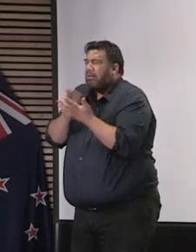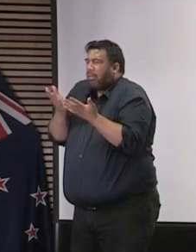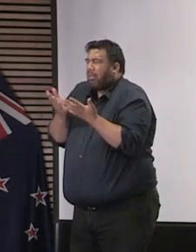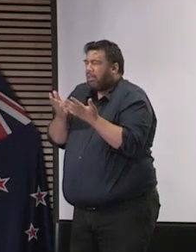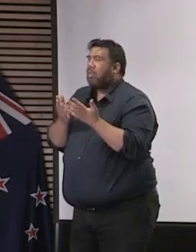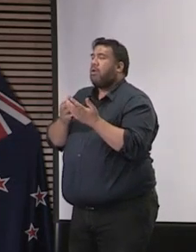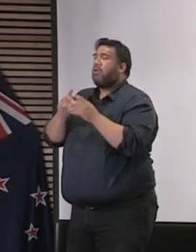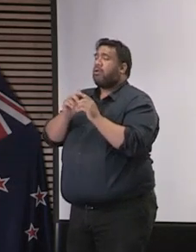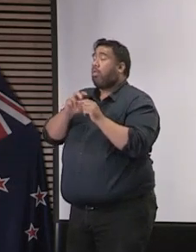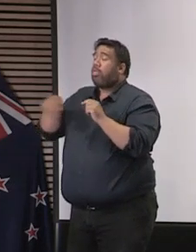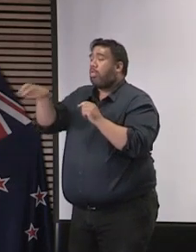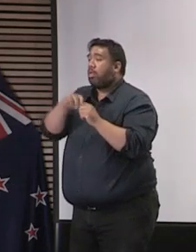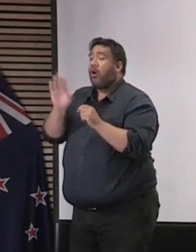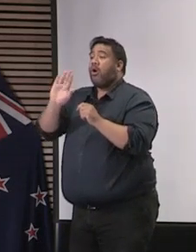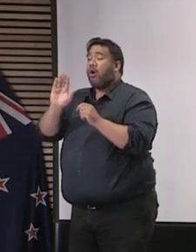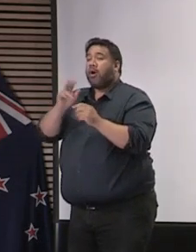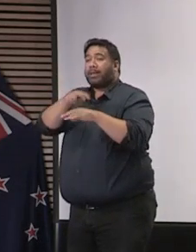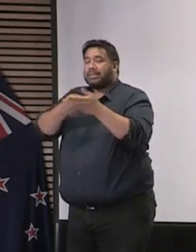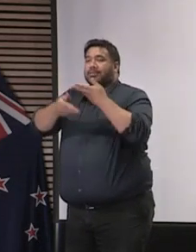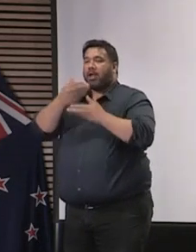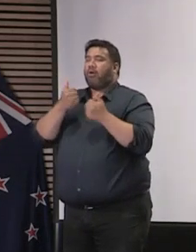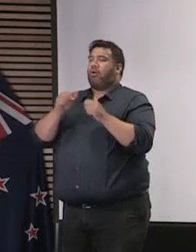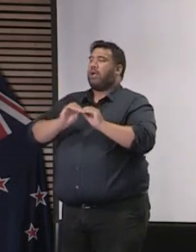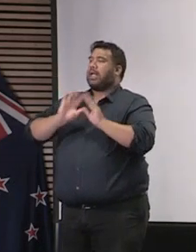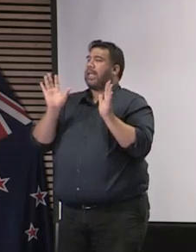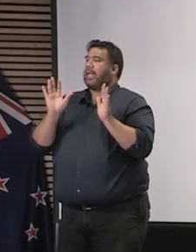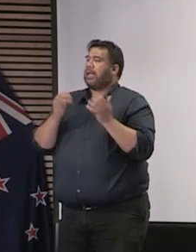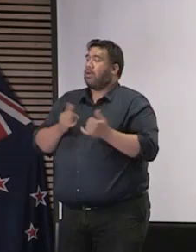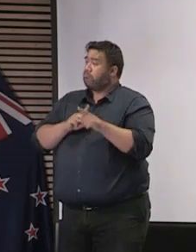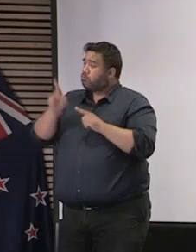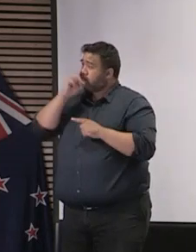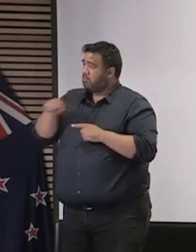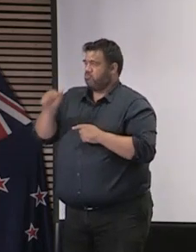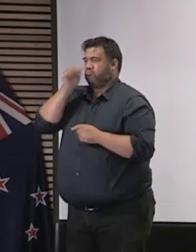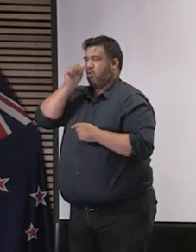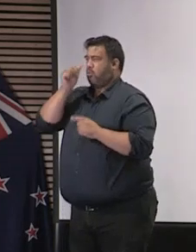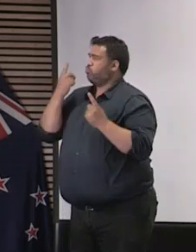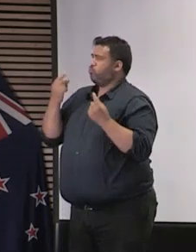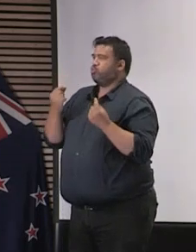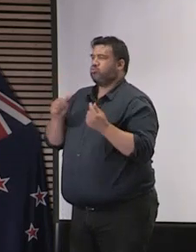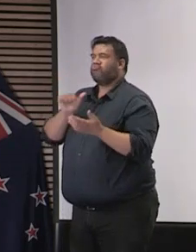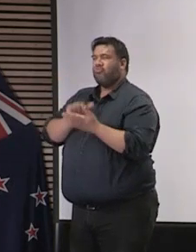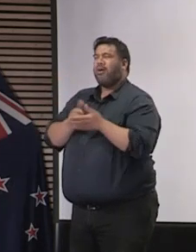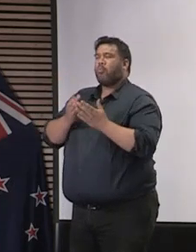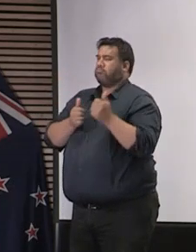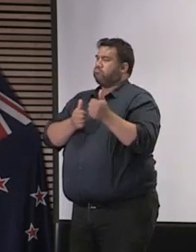understand who needed to be guided, educated, on the controls in place, we now are